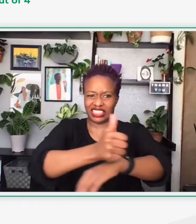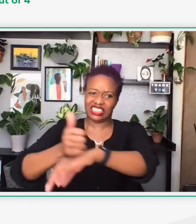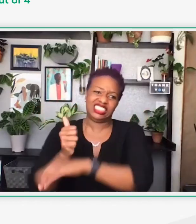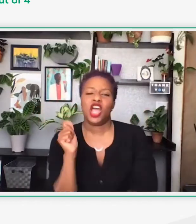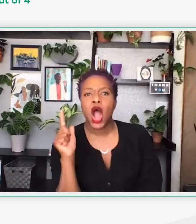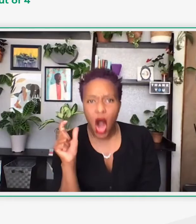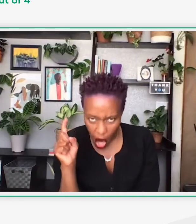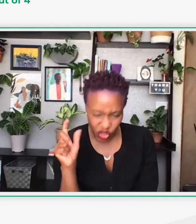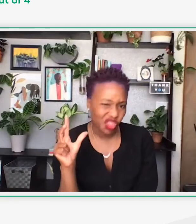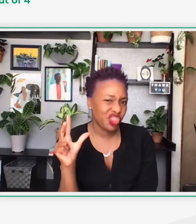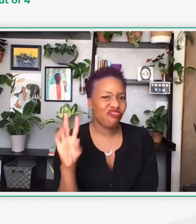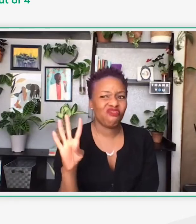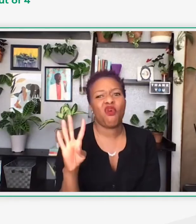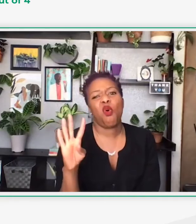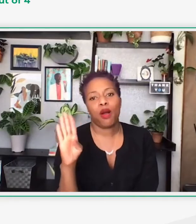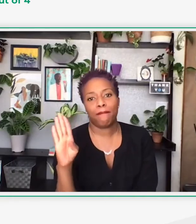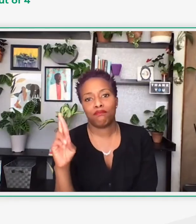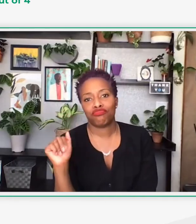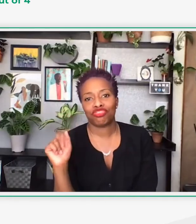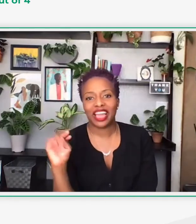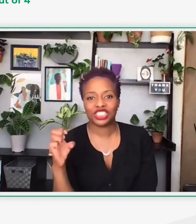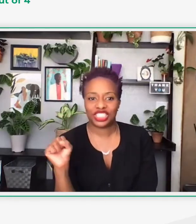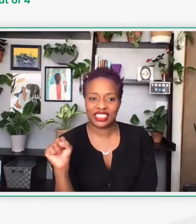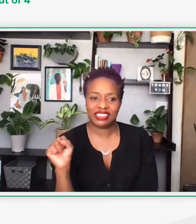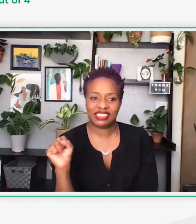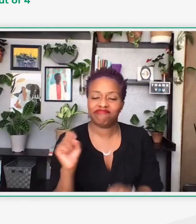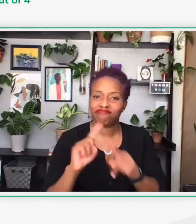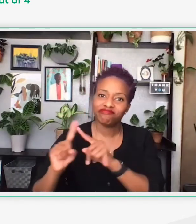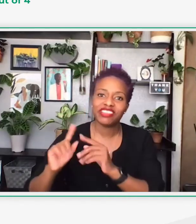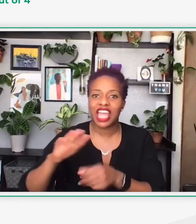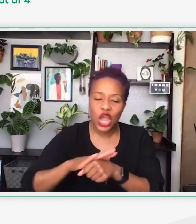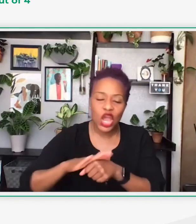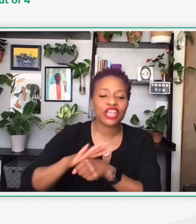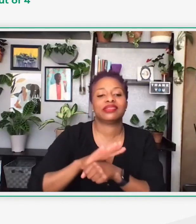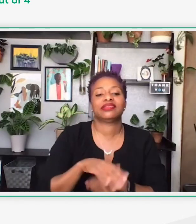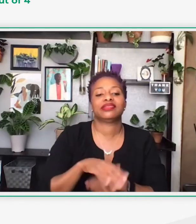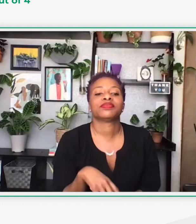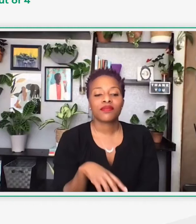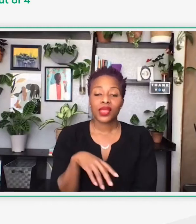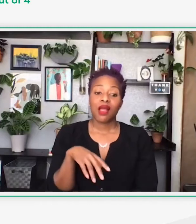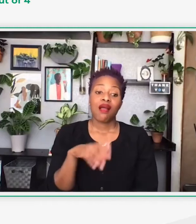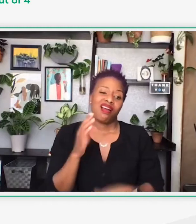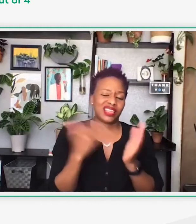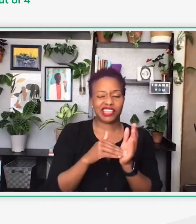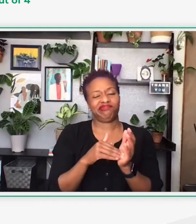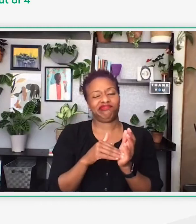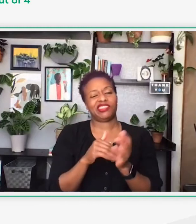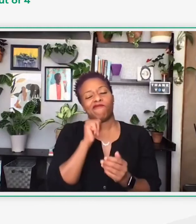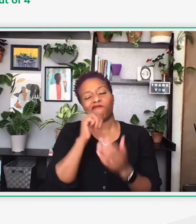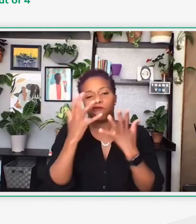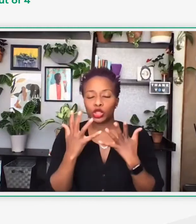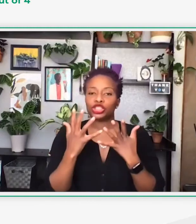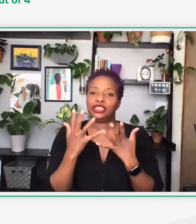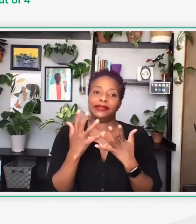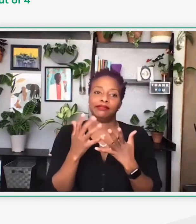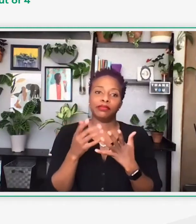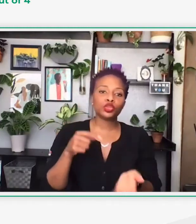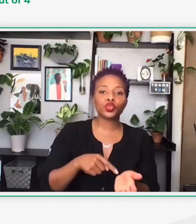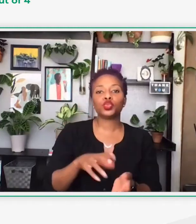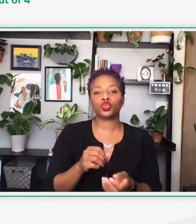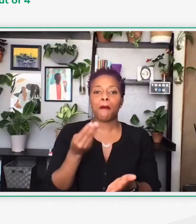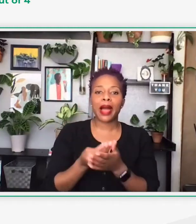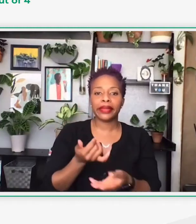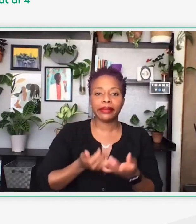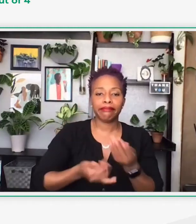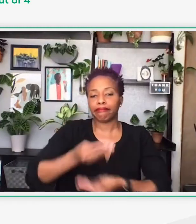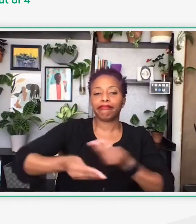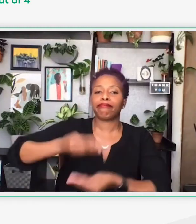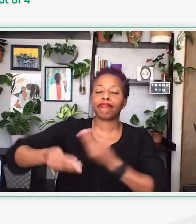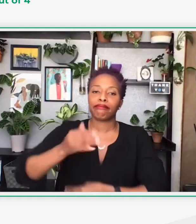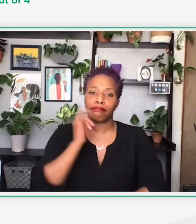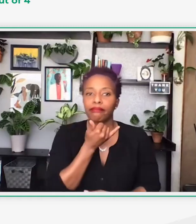And there were 134 branches. It was a perfect time for branches to get this get set up.